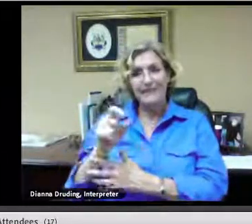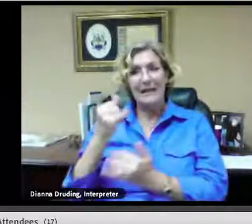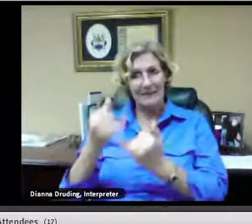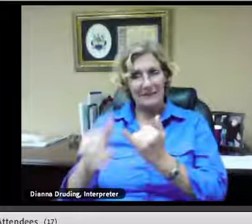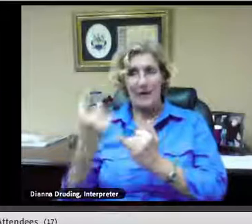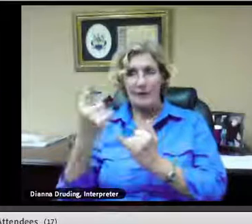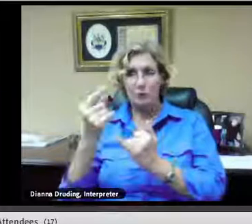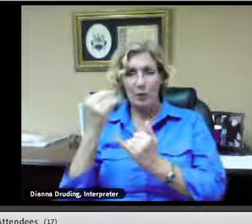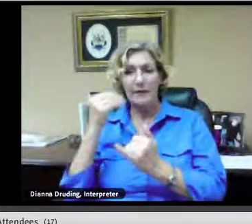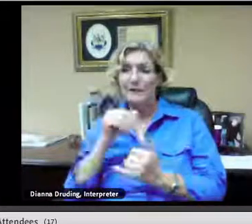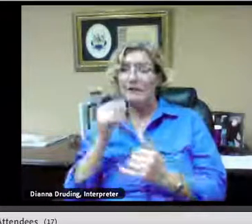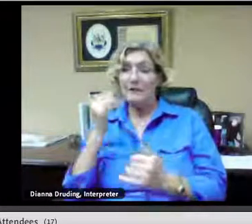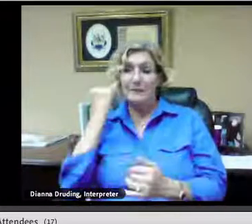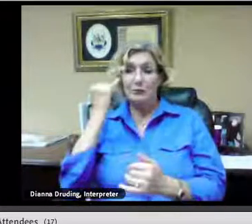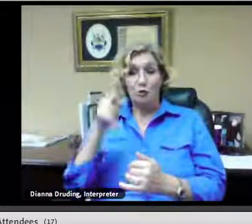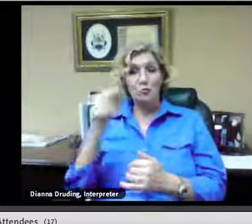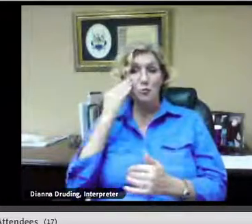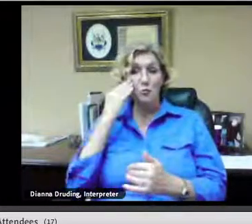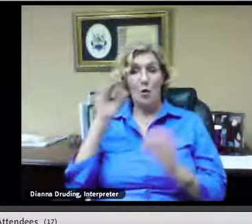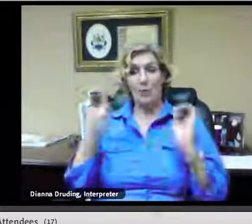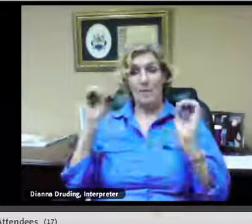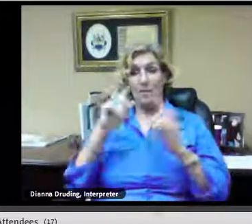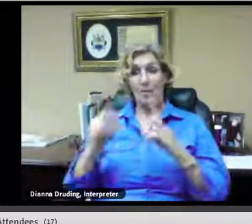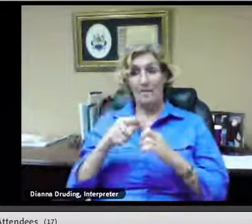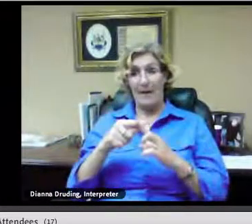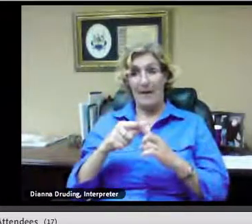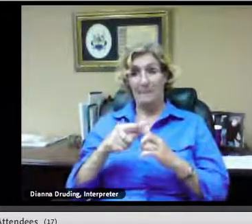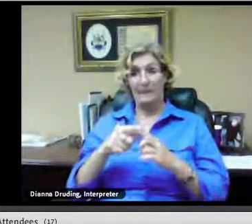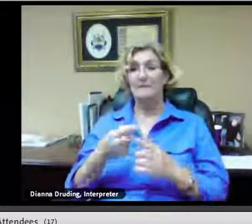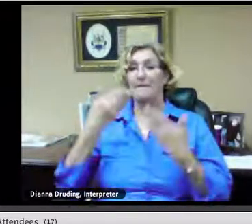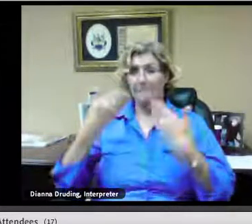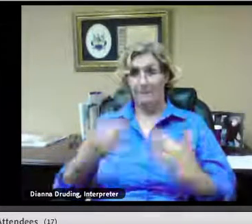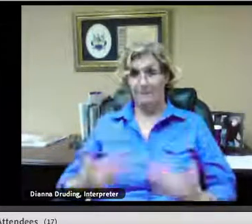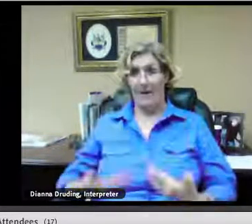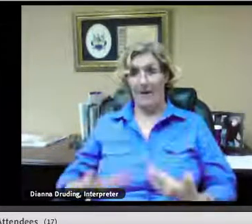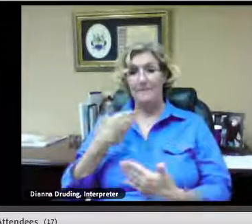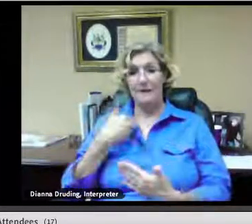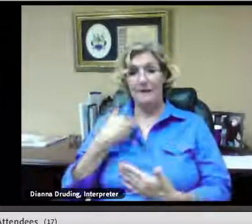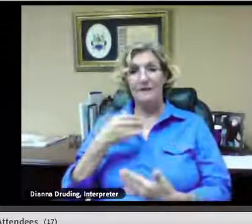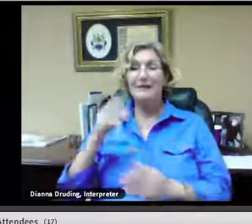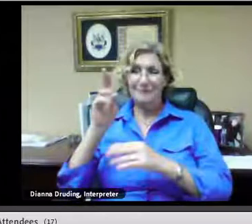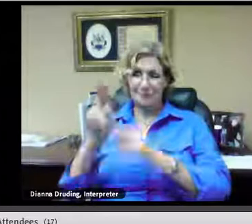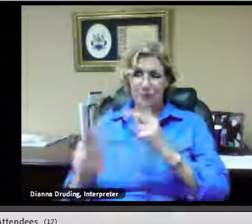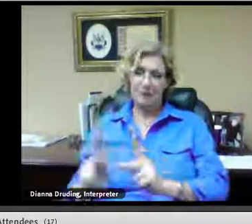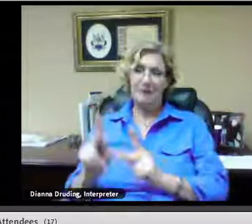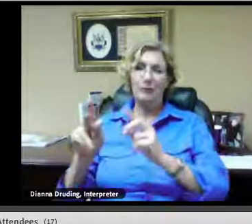using your libraries and ask them, "What can we do better?